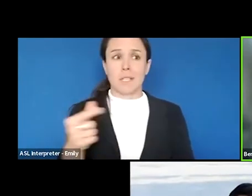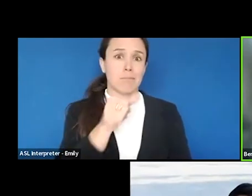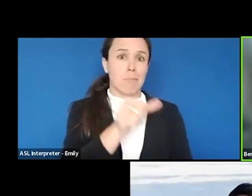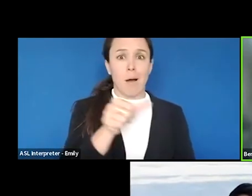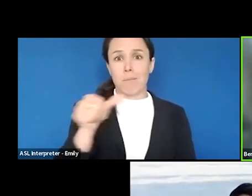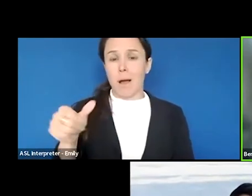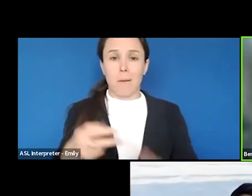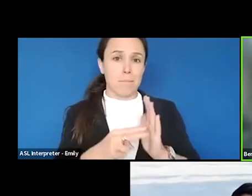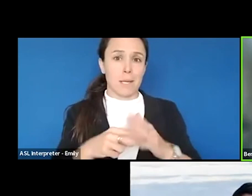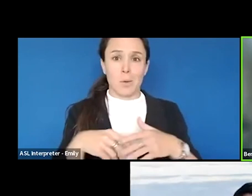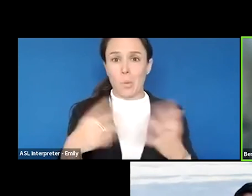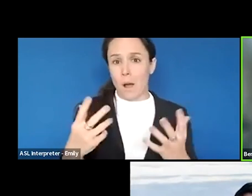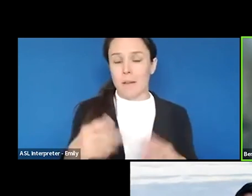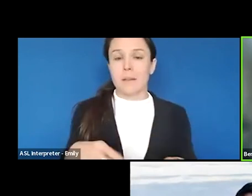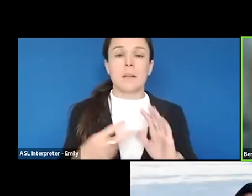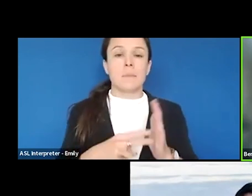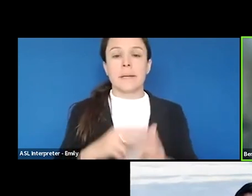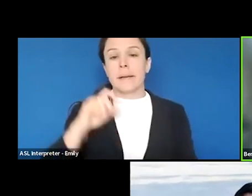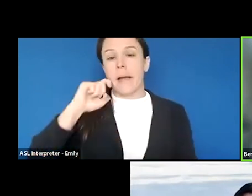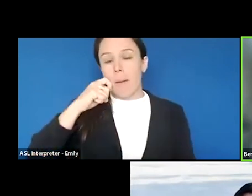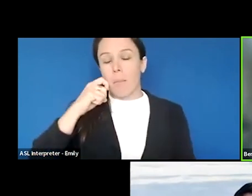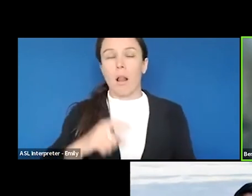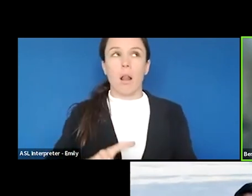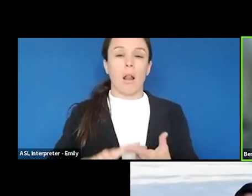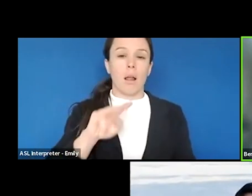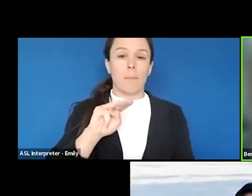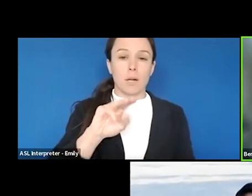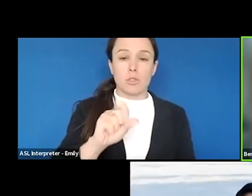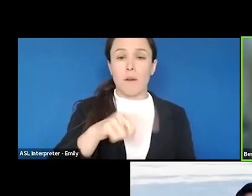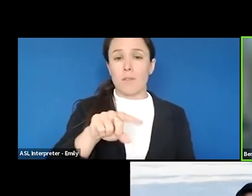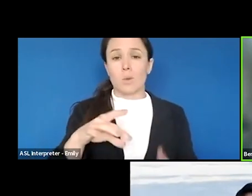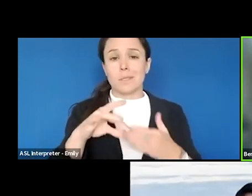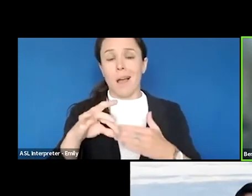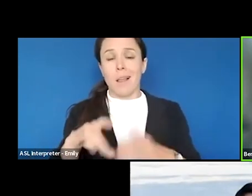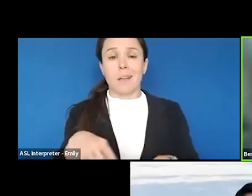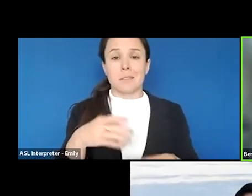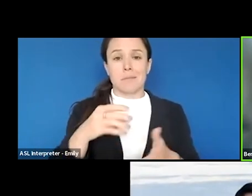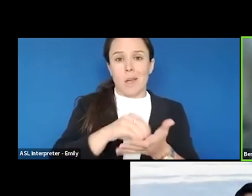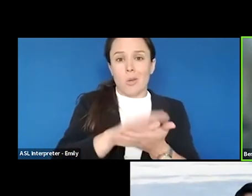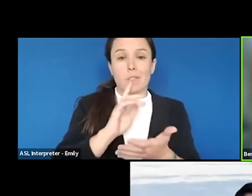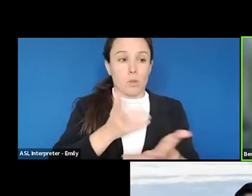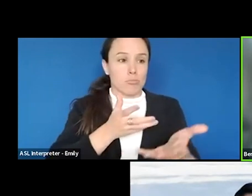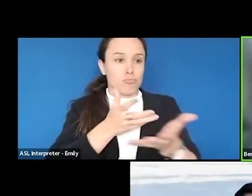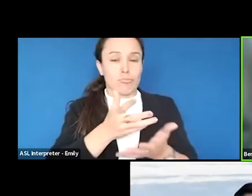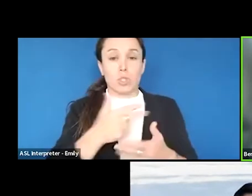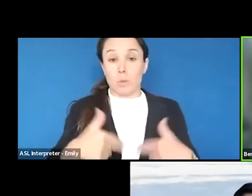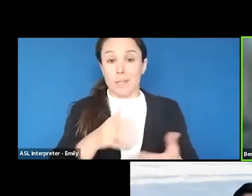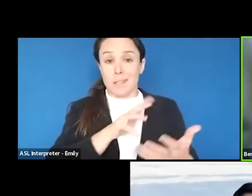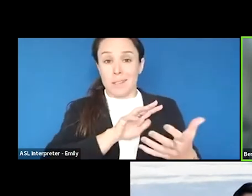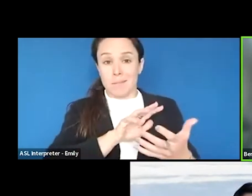Apple and Microsoft guidelines documents for human interfaces and particularly Google's recent one,